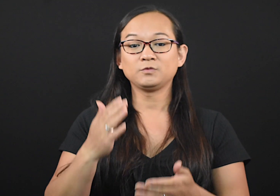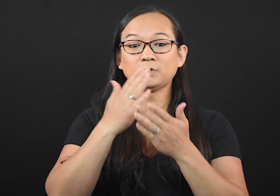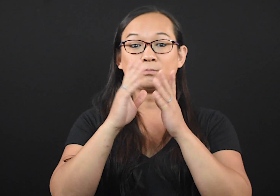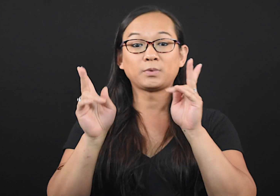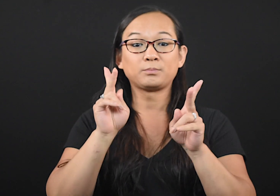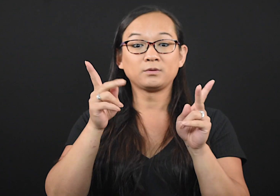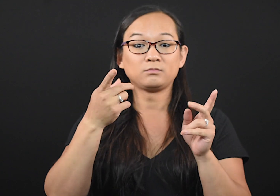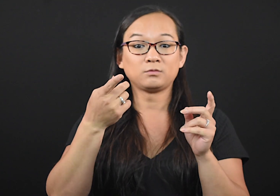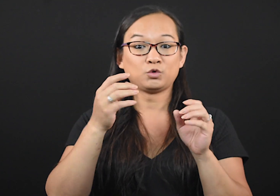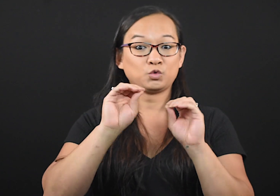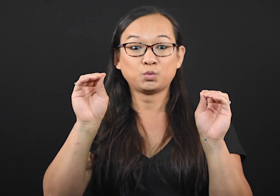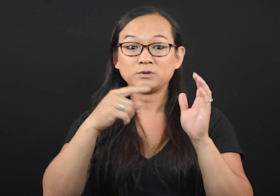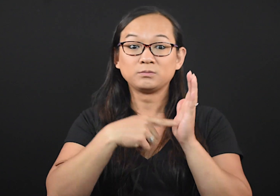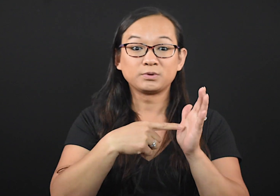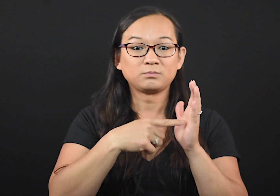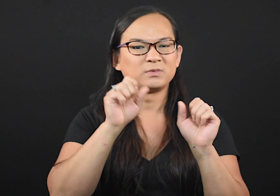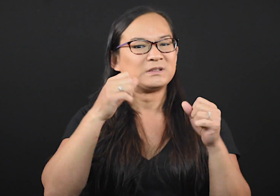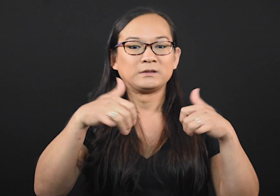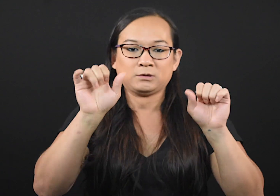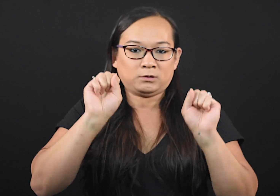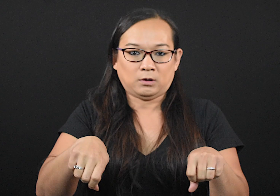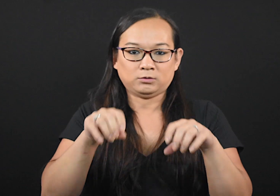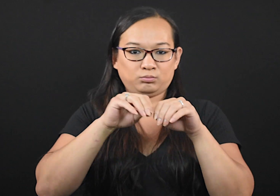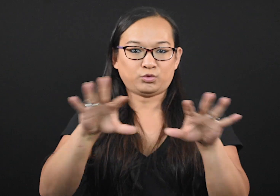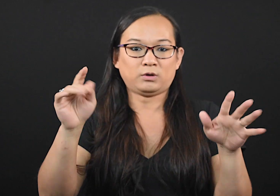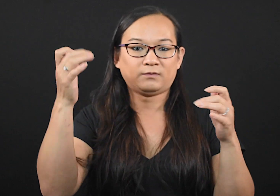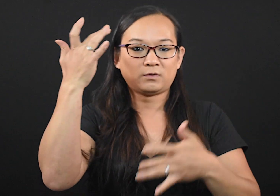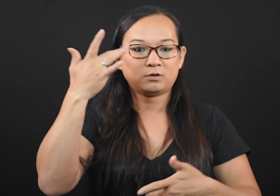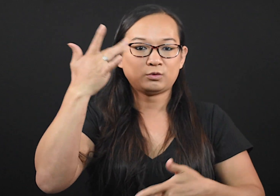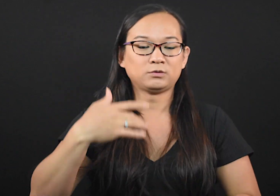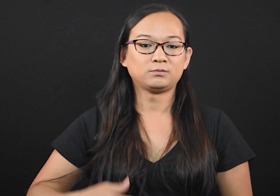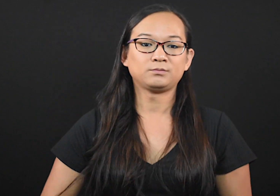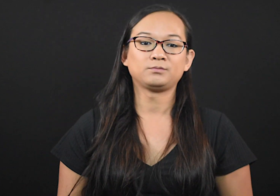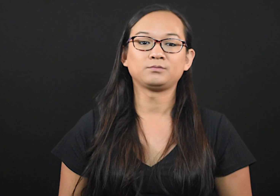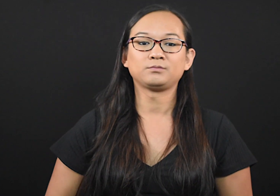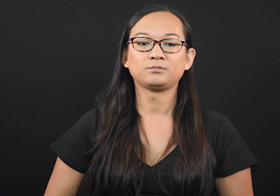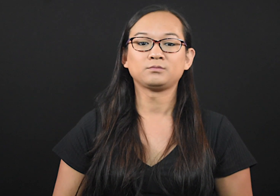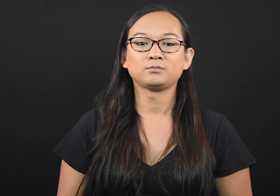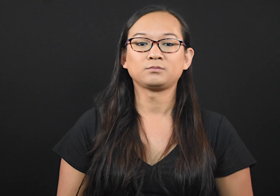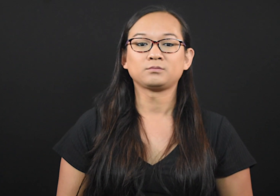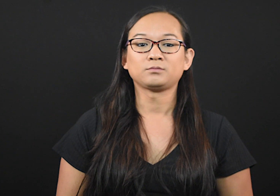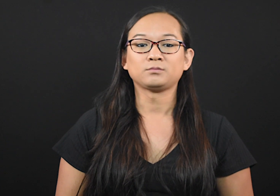● Some people without symptoms can spread the virus.